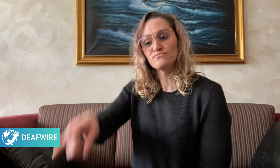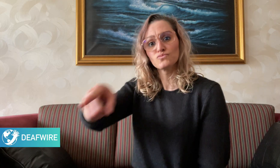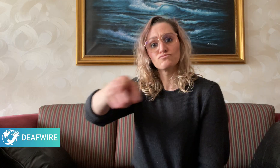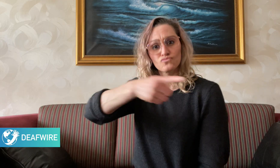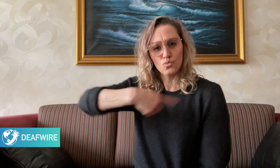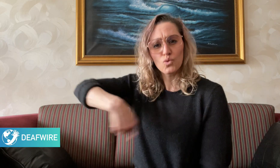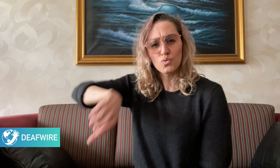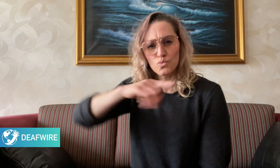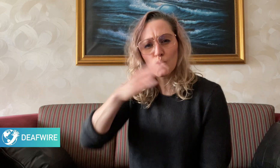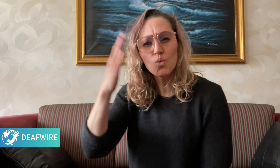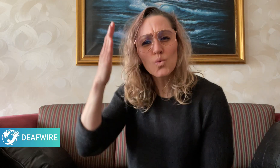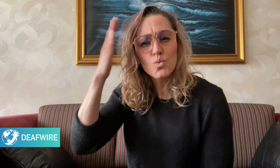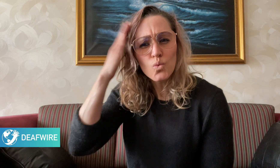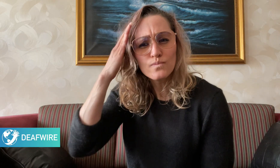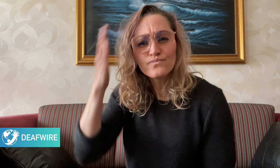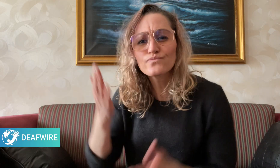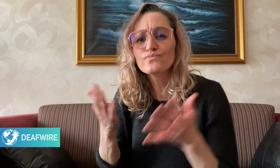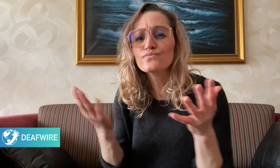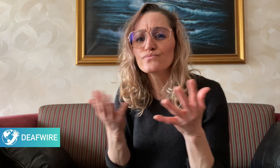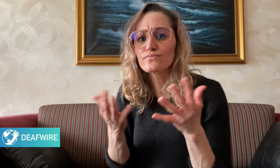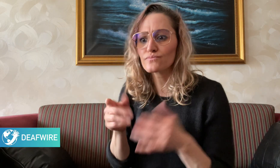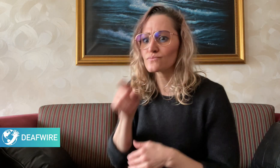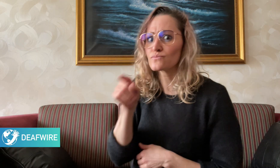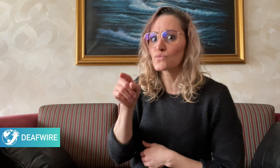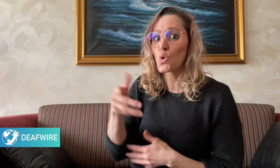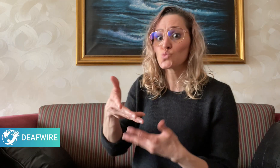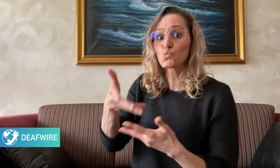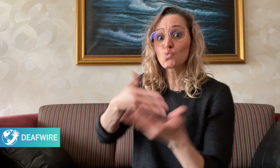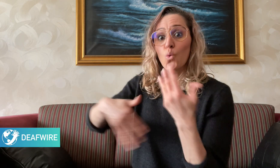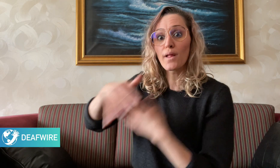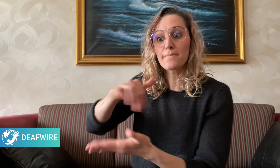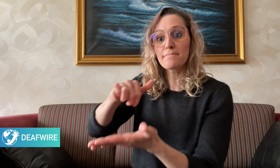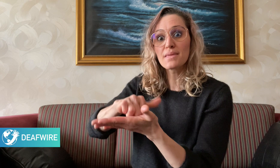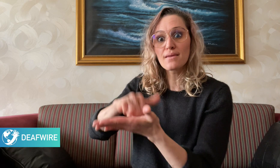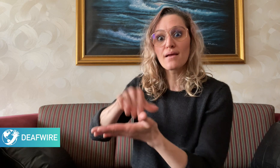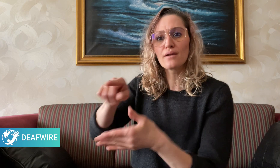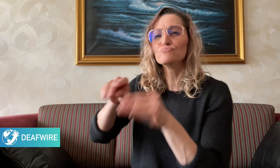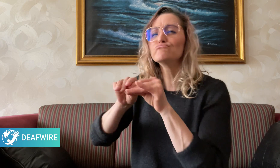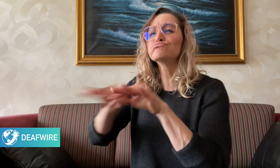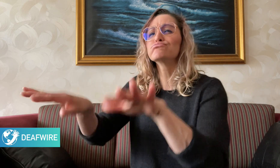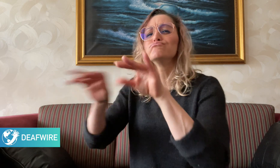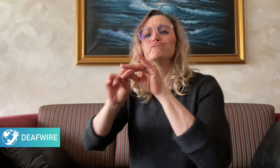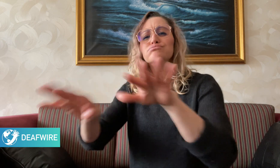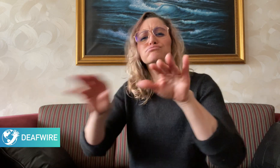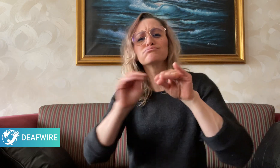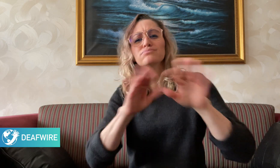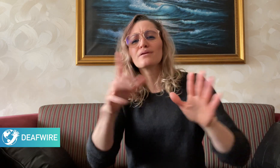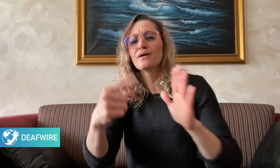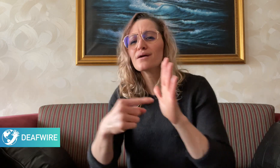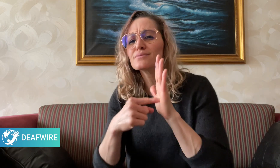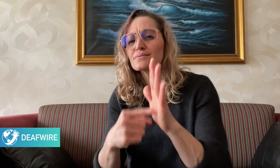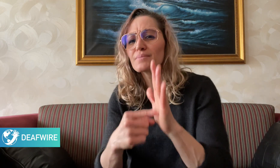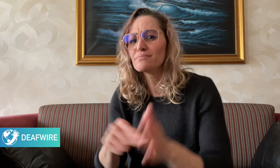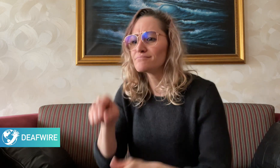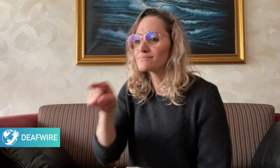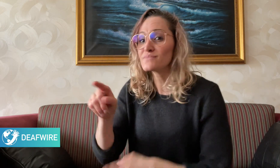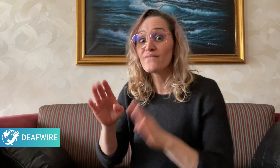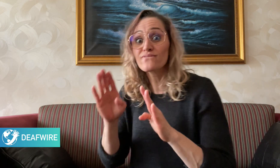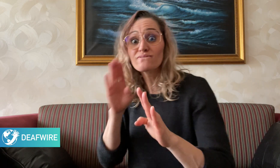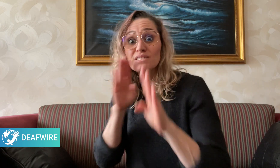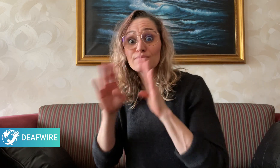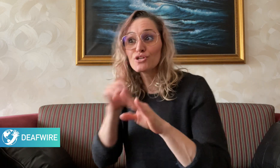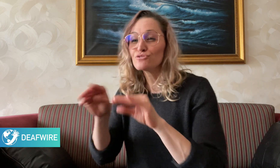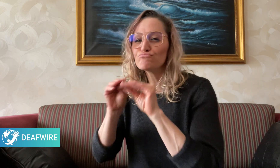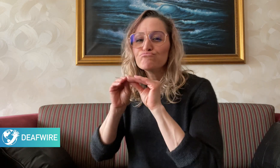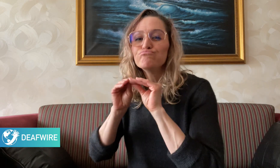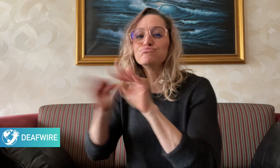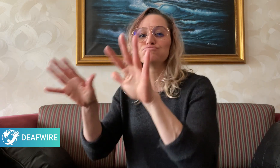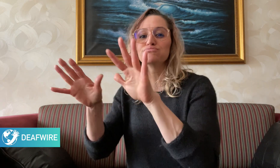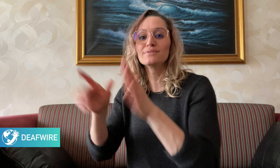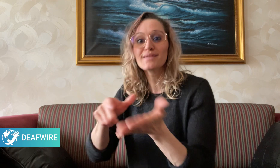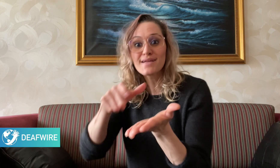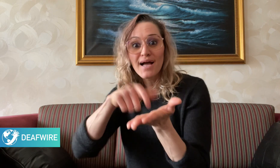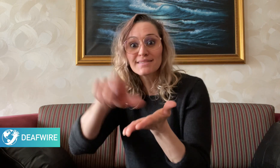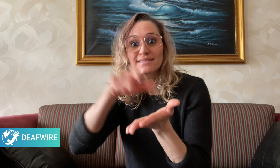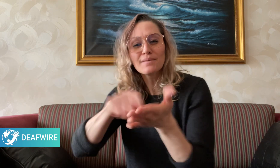We know that social media platforms such as Facebook, Instagram,